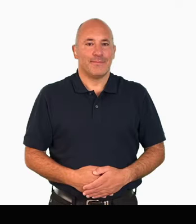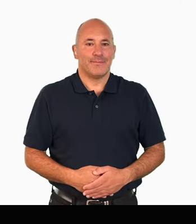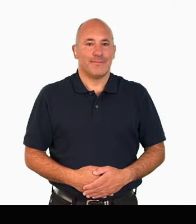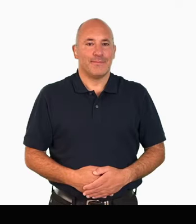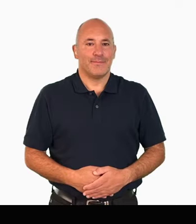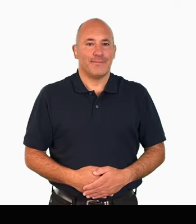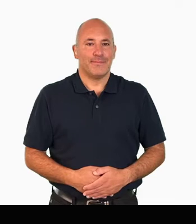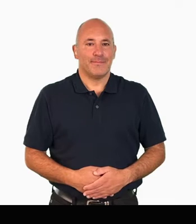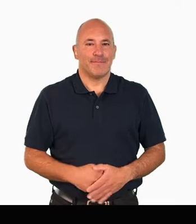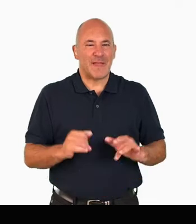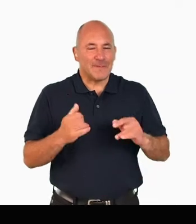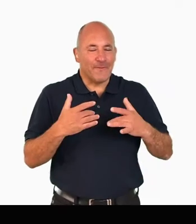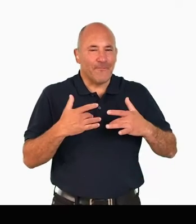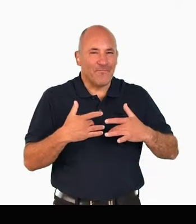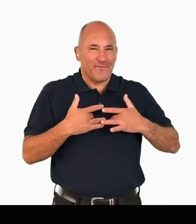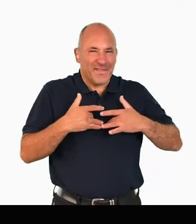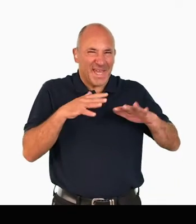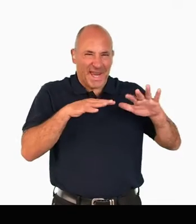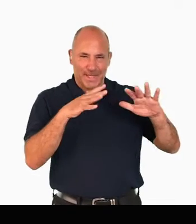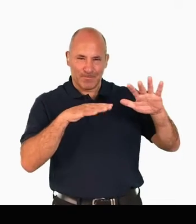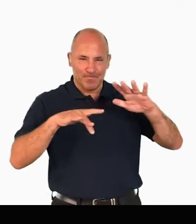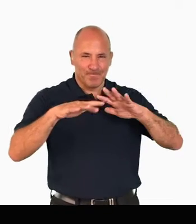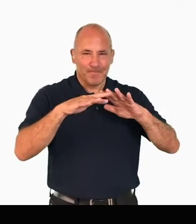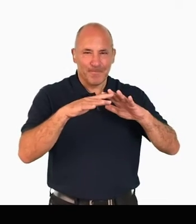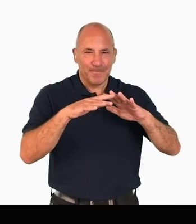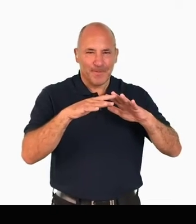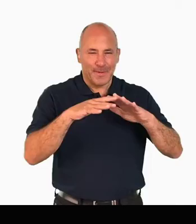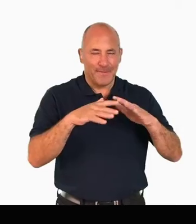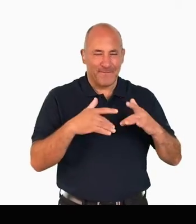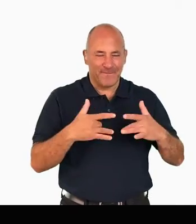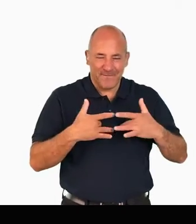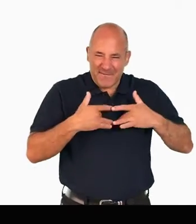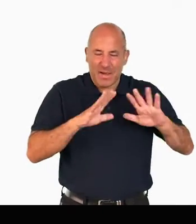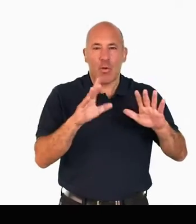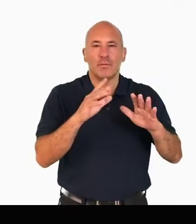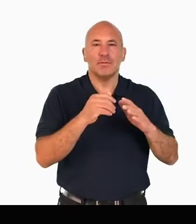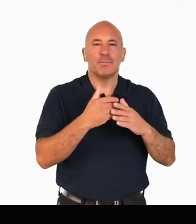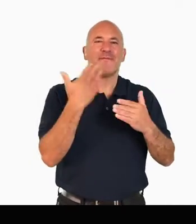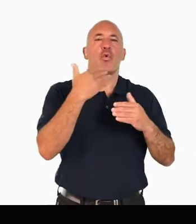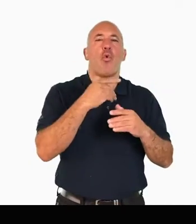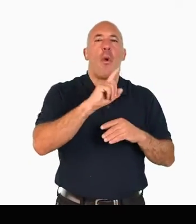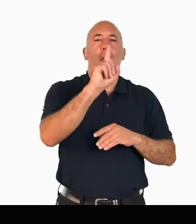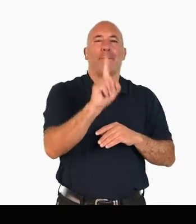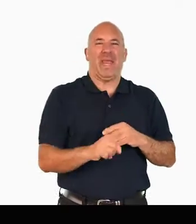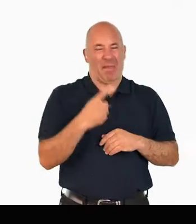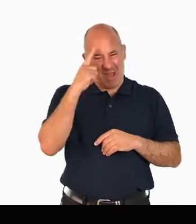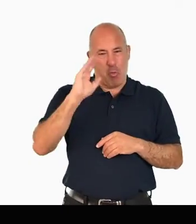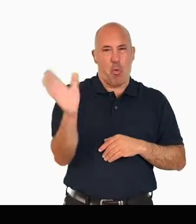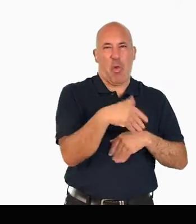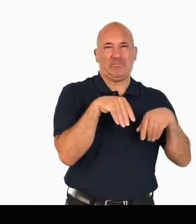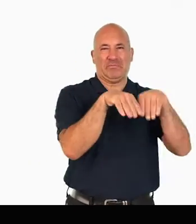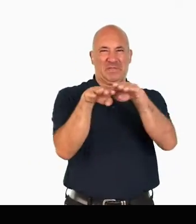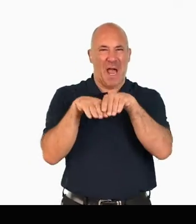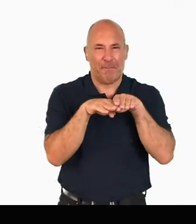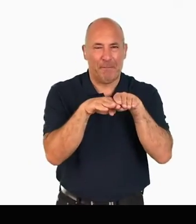There is a tendency and hopefully, it's a tendency that's been moved away from, of just thinking all people are the same,